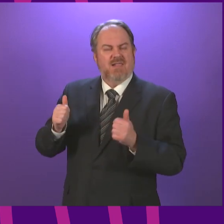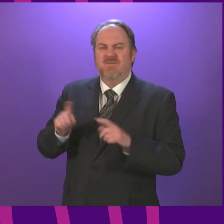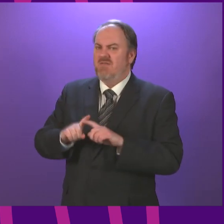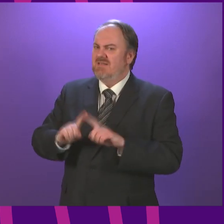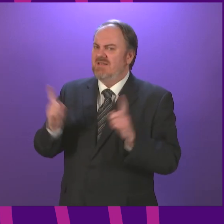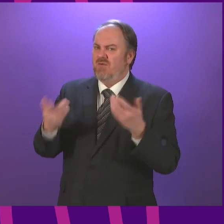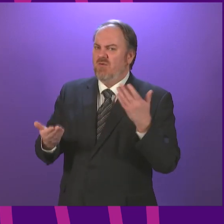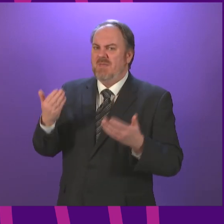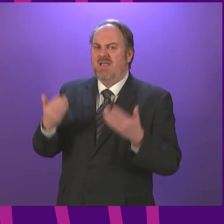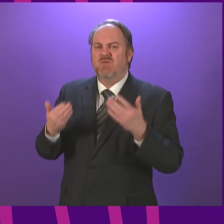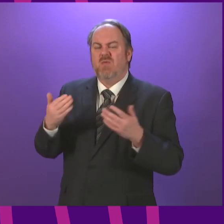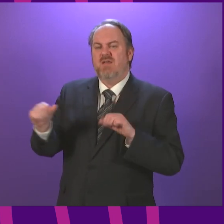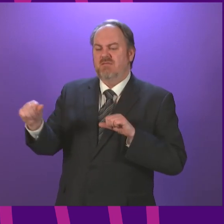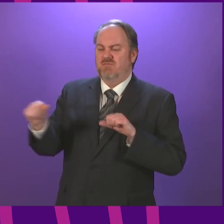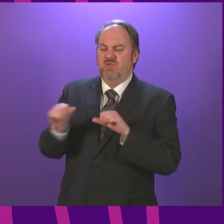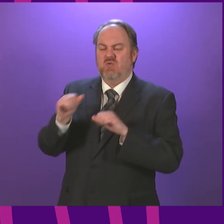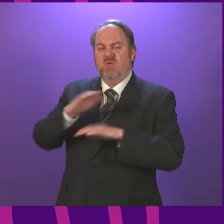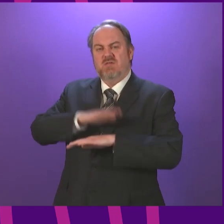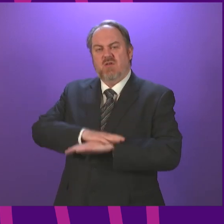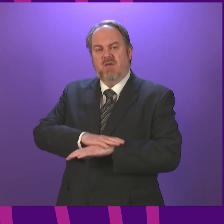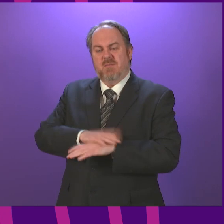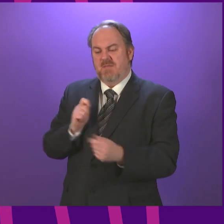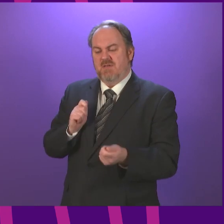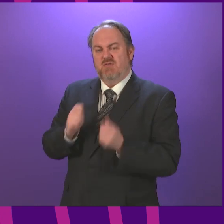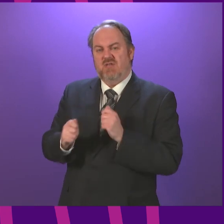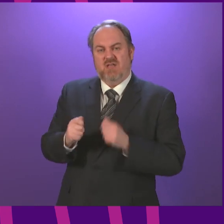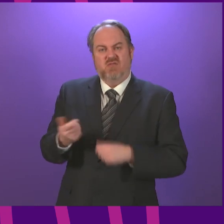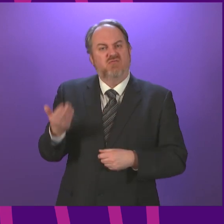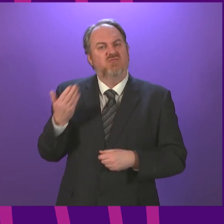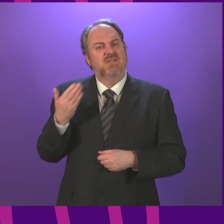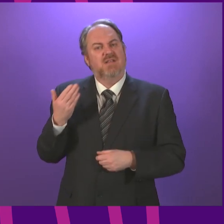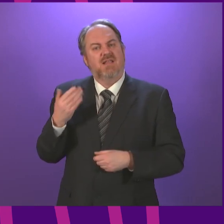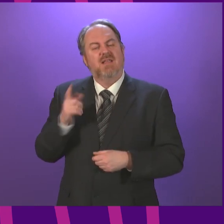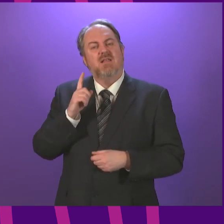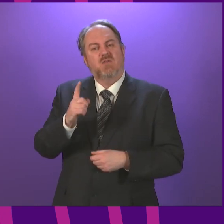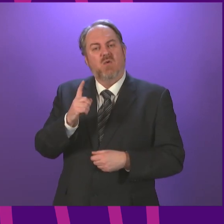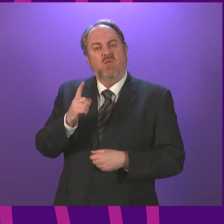to when the temporary change was made, when transactions had fallen by 41 per cent over